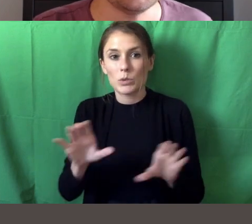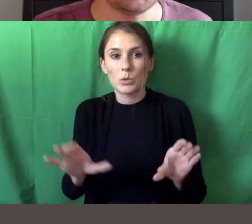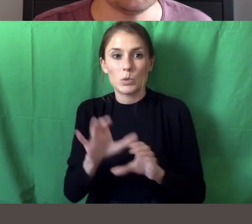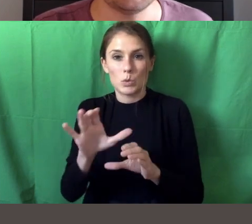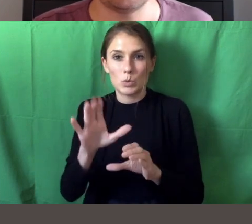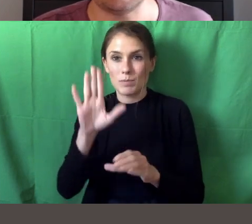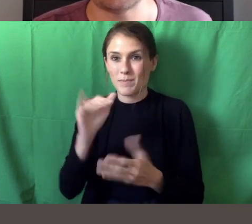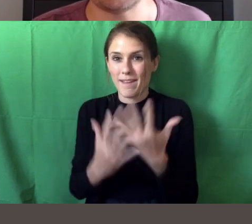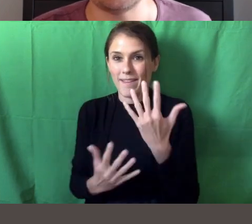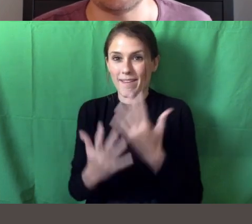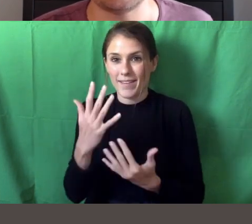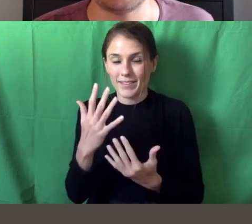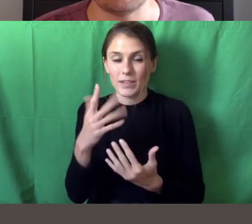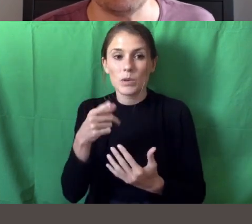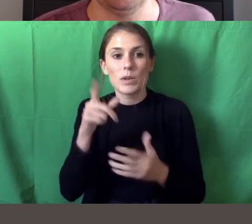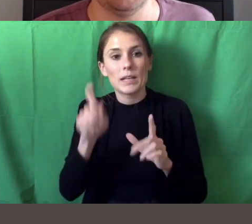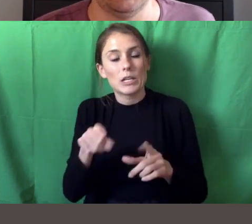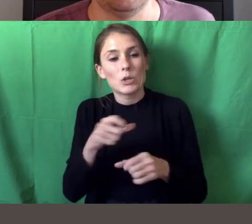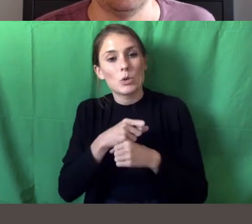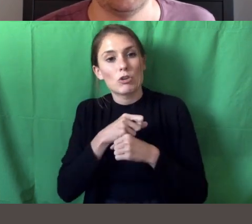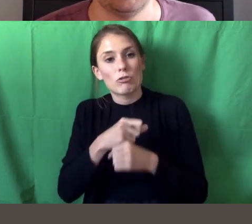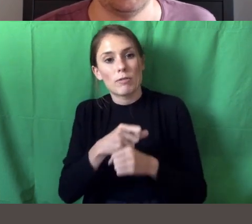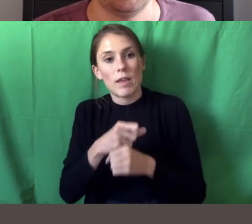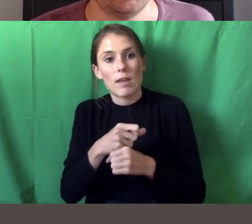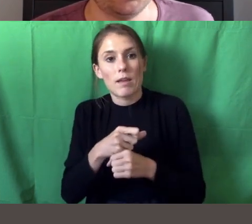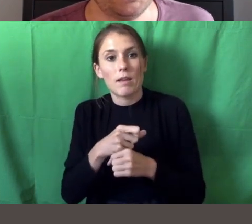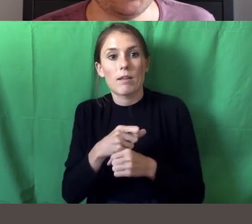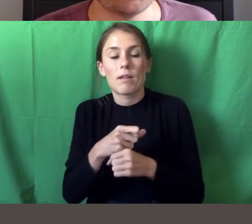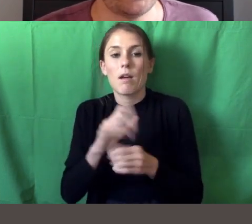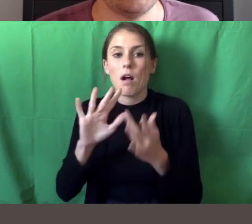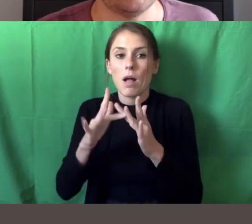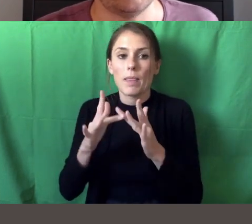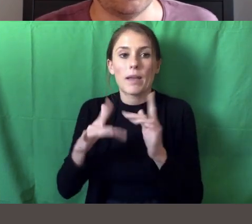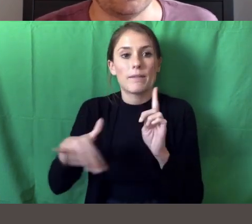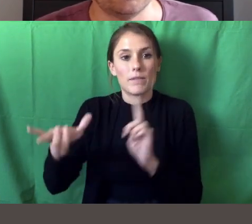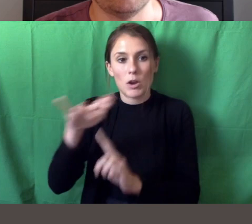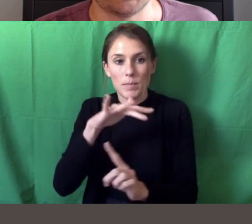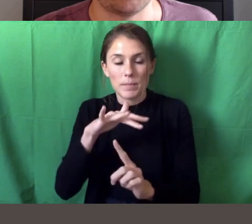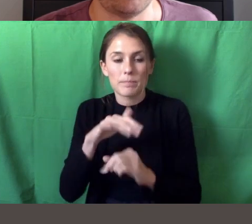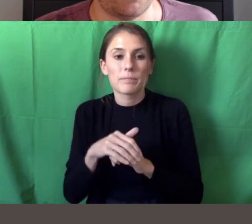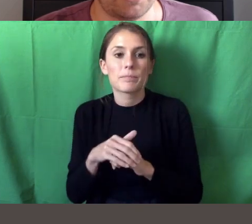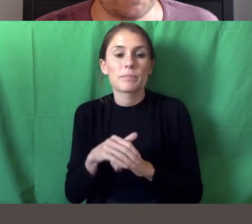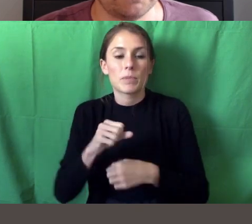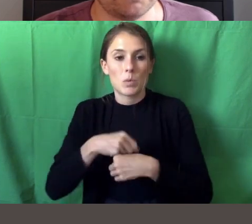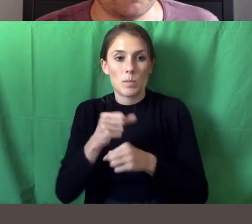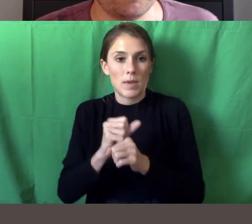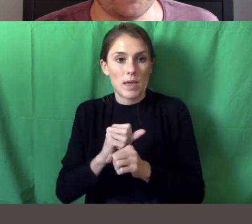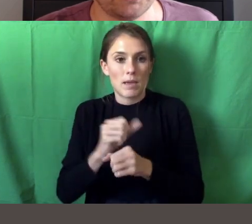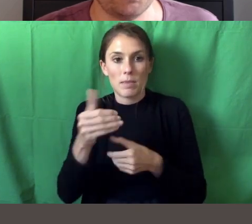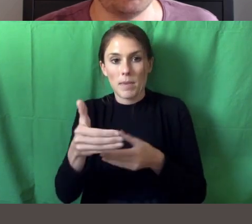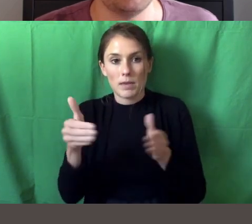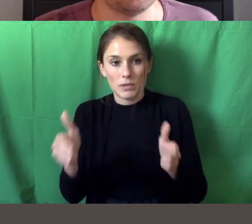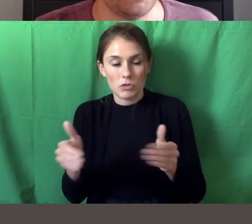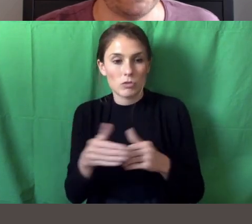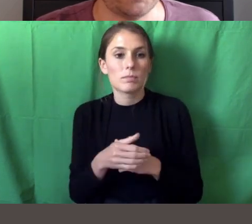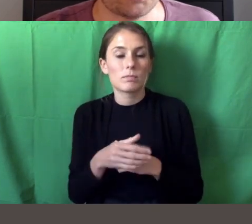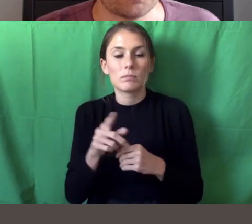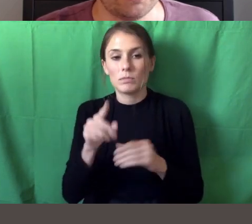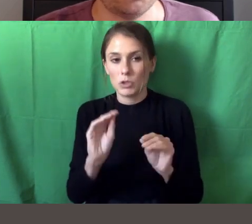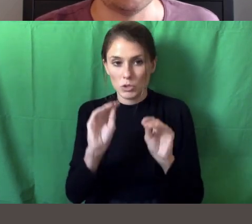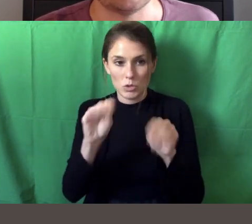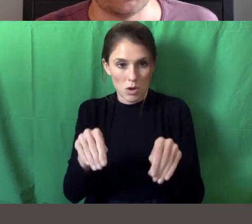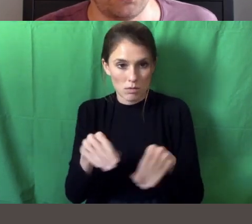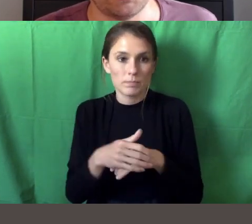done. Let's assume you need to do this manually. You need to create a virtual environment. You